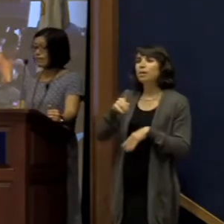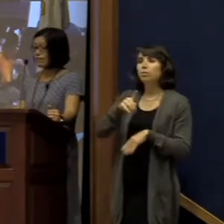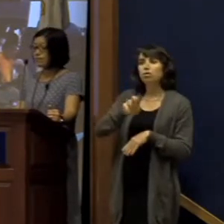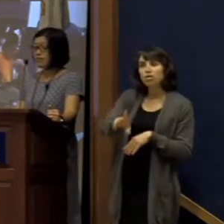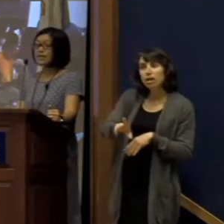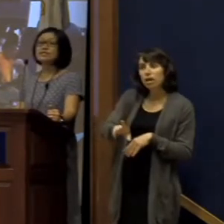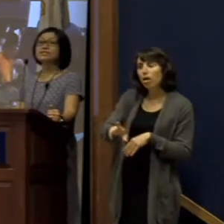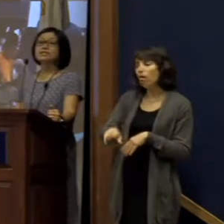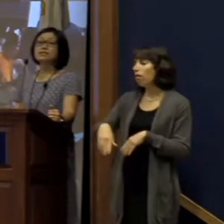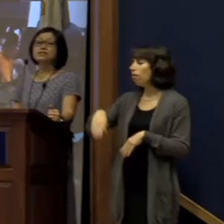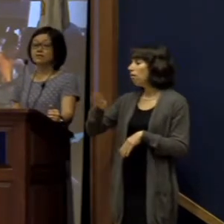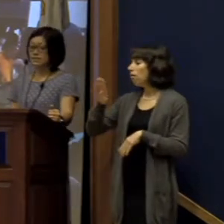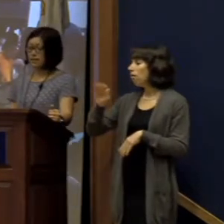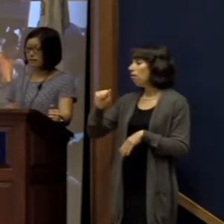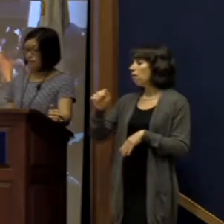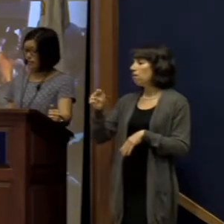Remain uncertain of the scale of damage